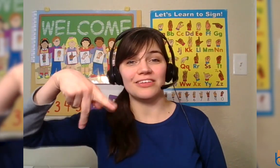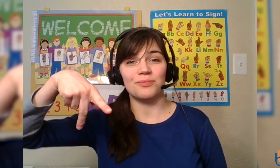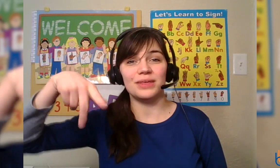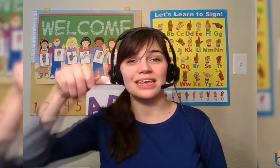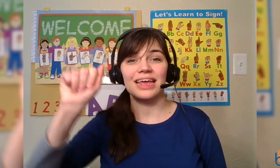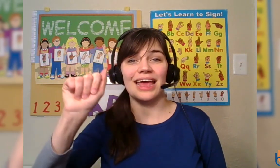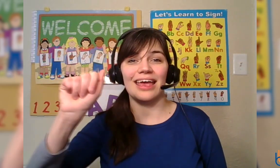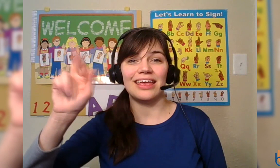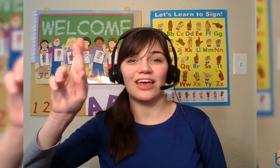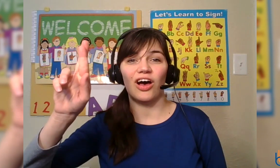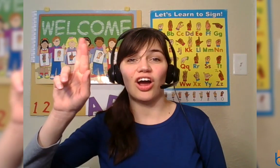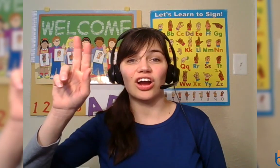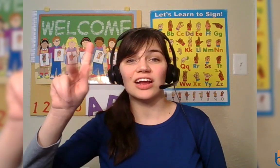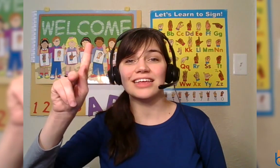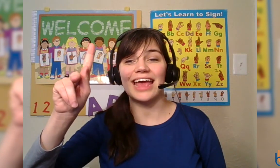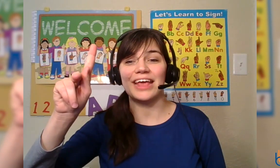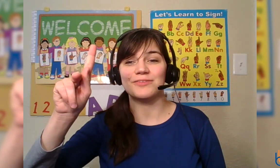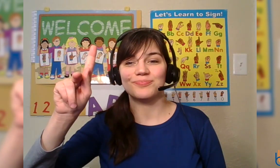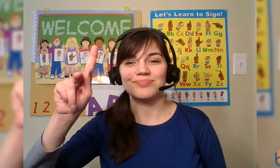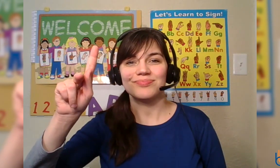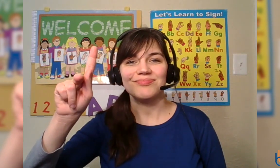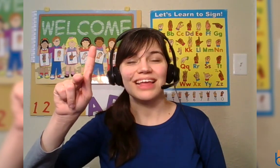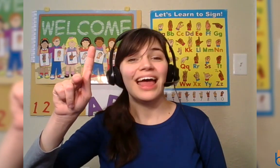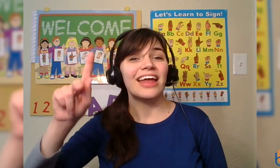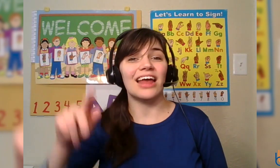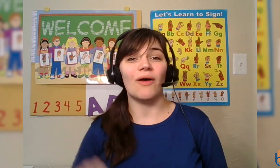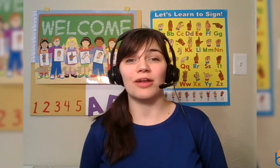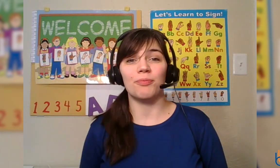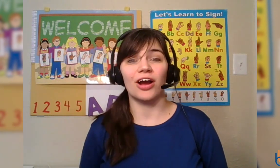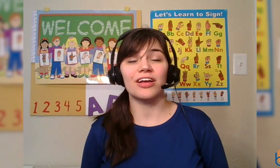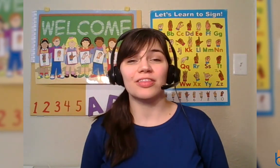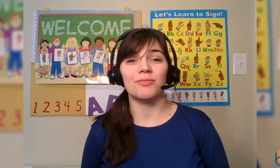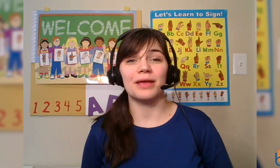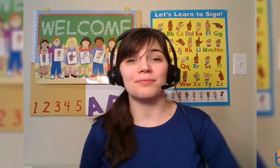P-A-R-K. Now at a park there might be a